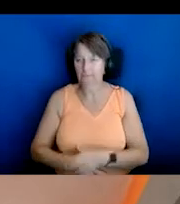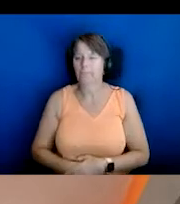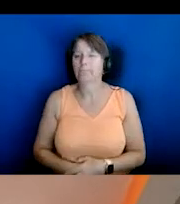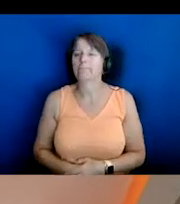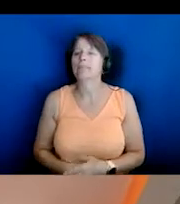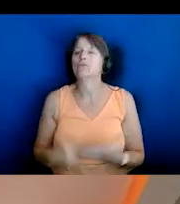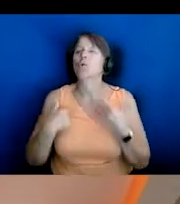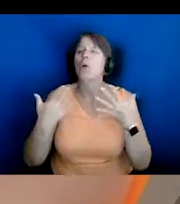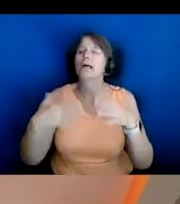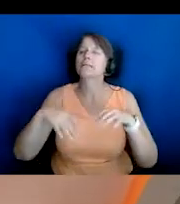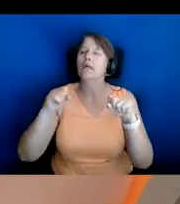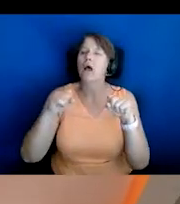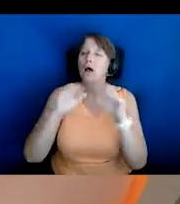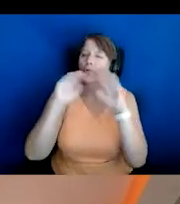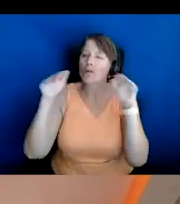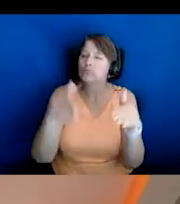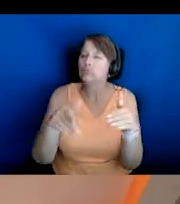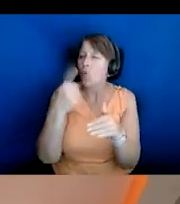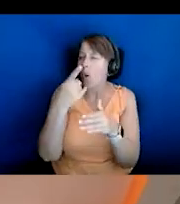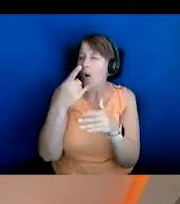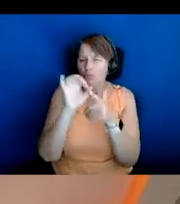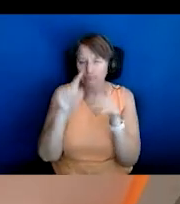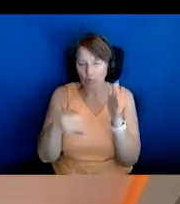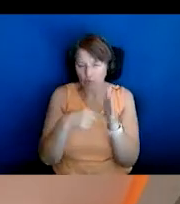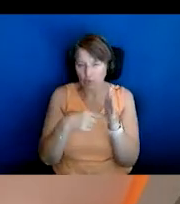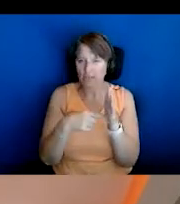I'm going to focus on one project. And it's an older project, but it